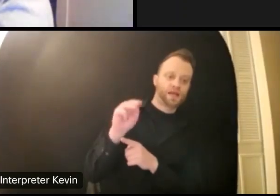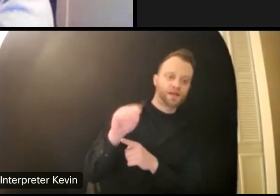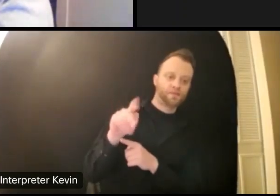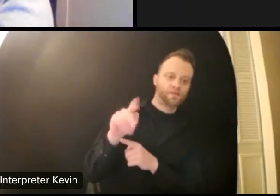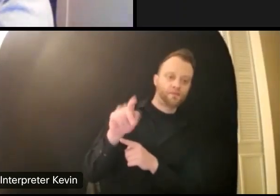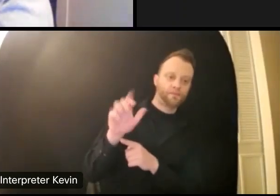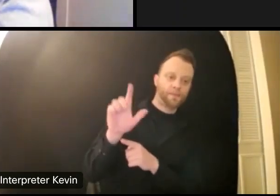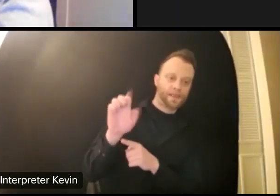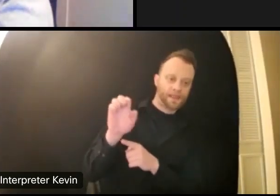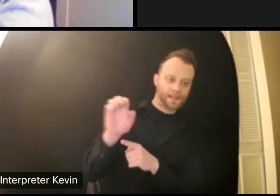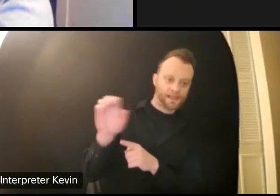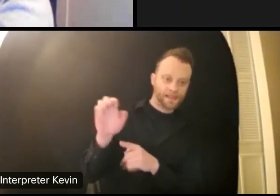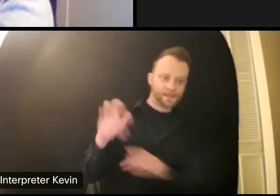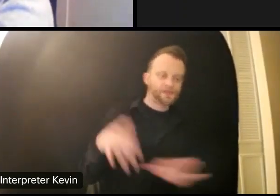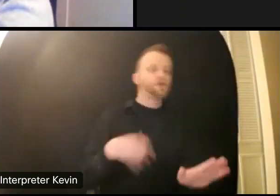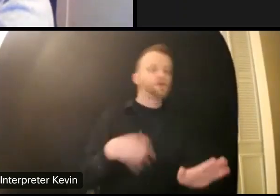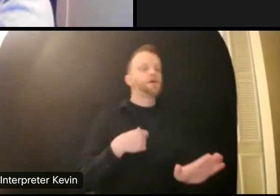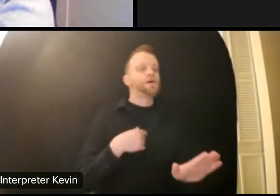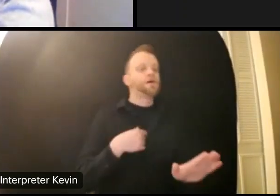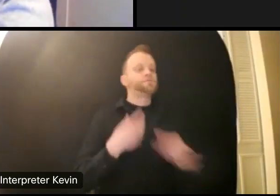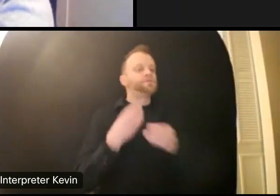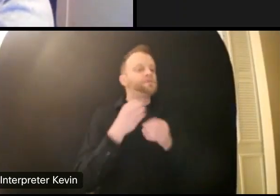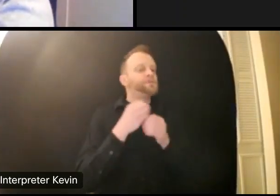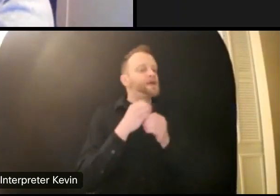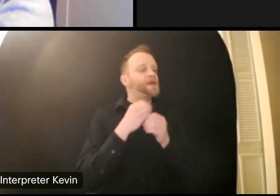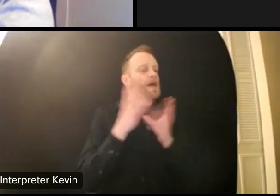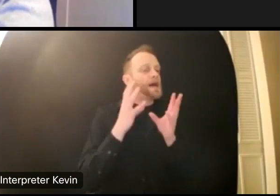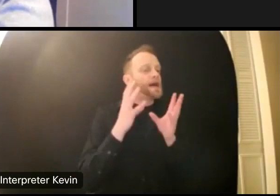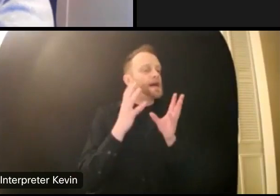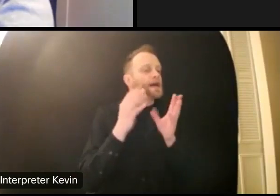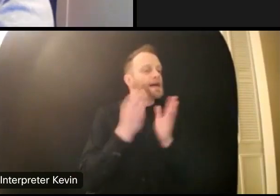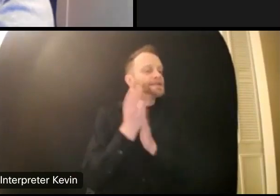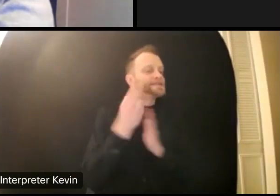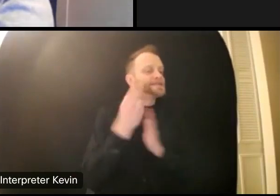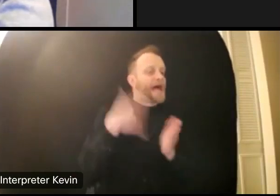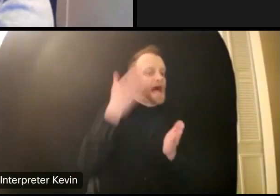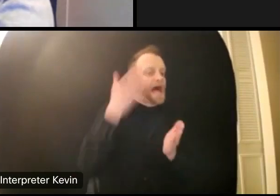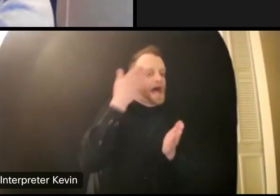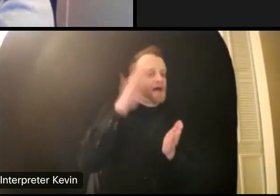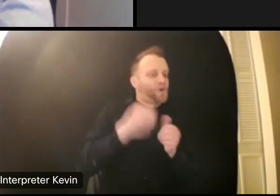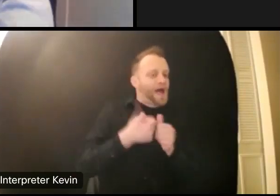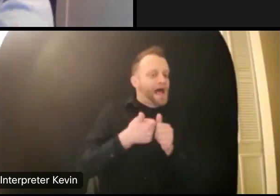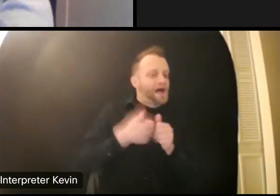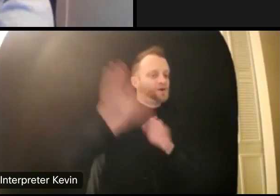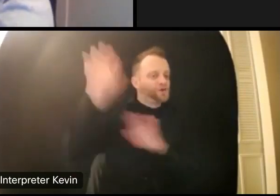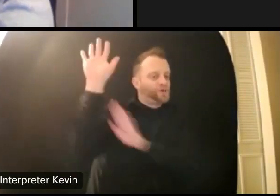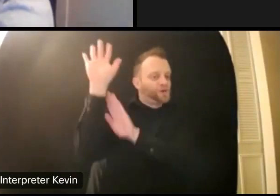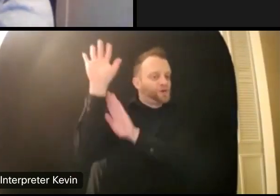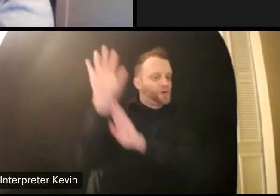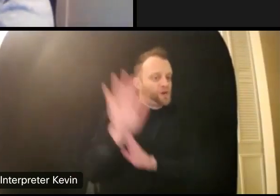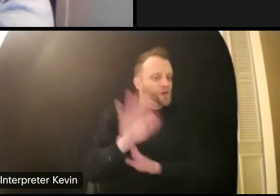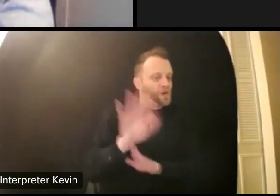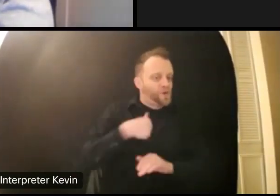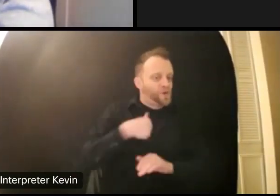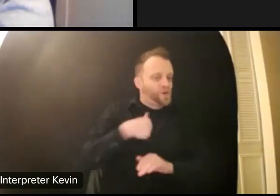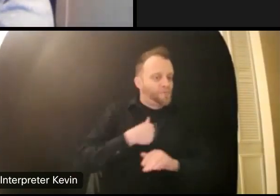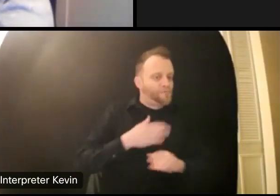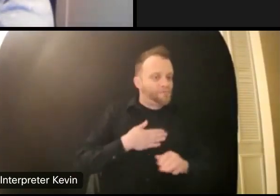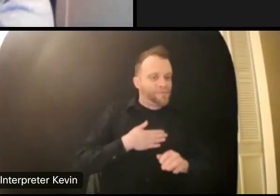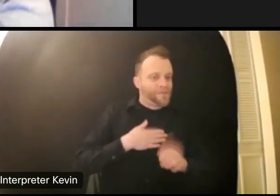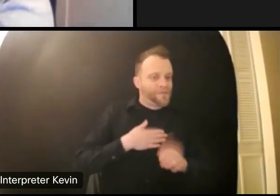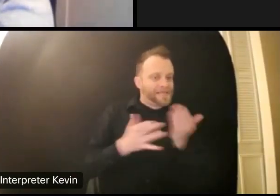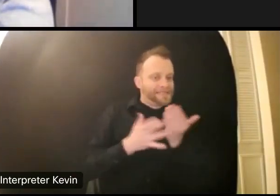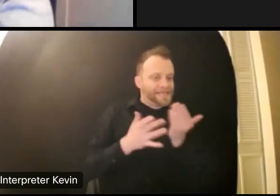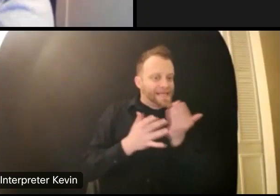(Fast) Okay, I'll lower your hand for you. (Boese) And Gail, I was going to say considering the time,